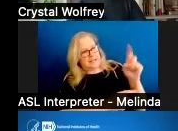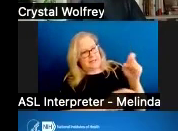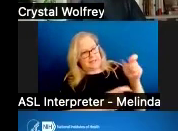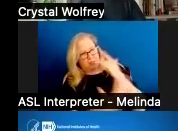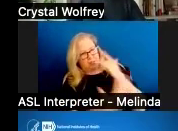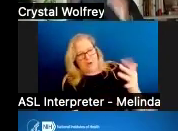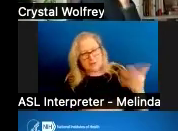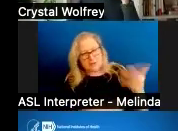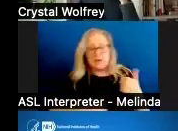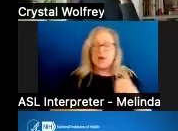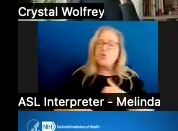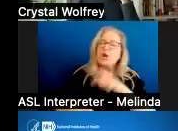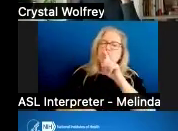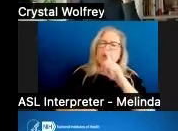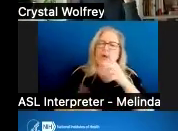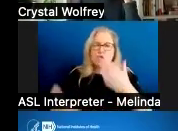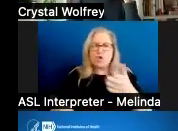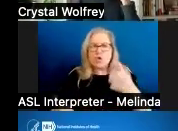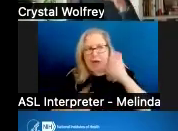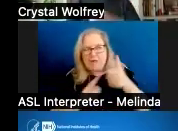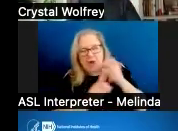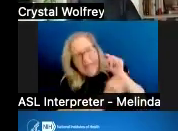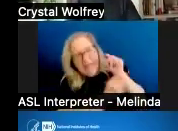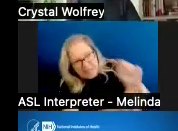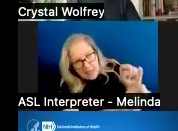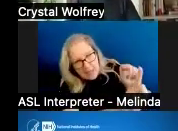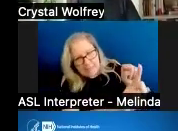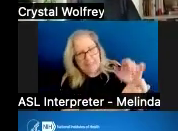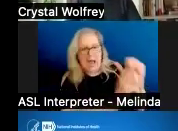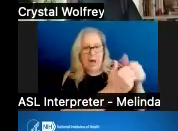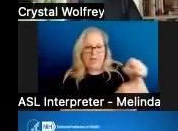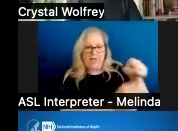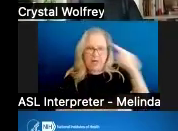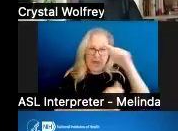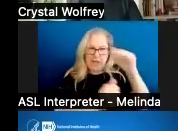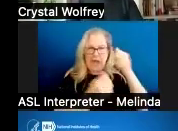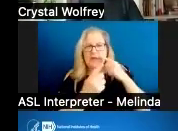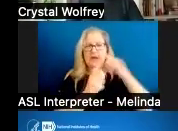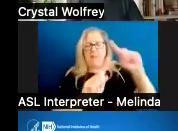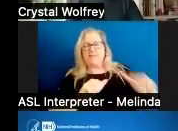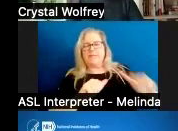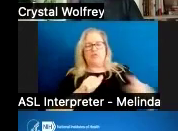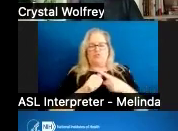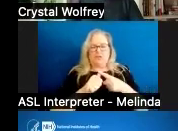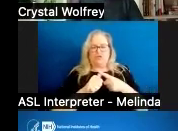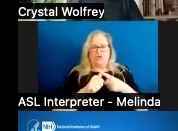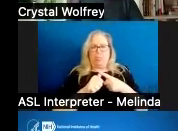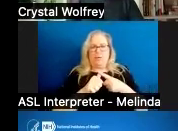It would be really good to hear from them on how they think they could still accomplish the original aims in this grant, and then we can talk about